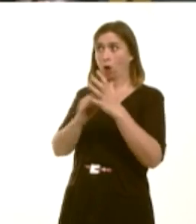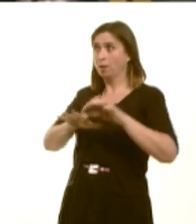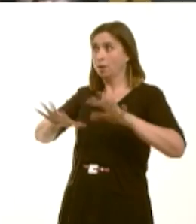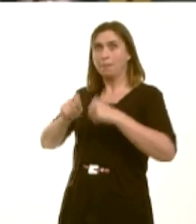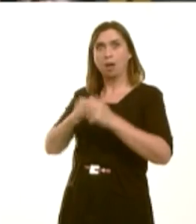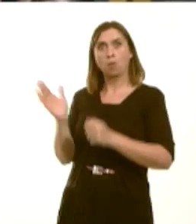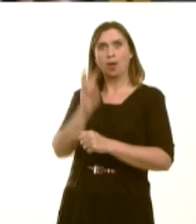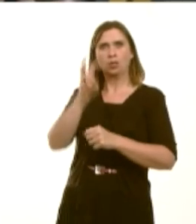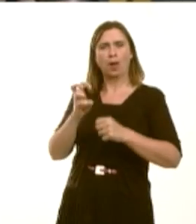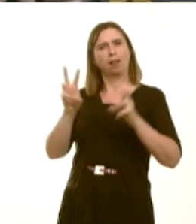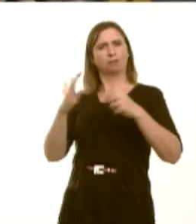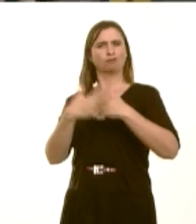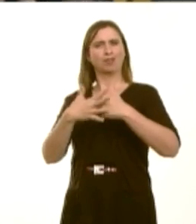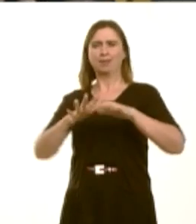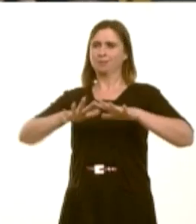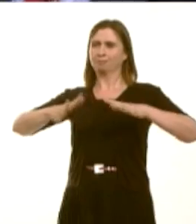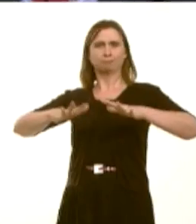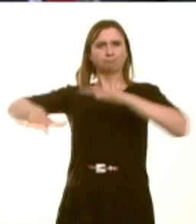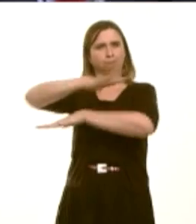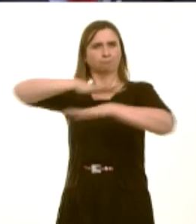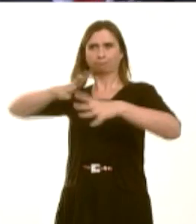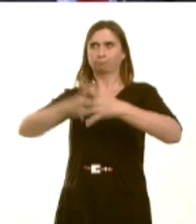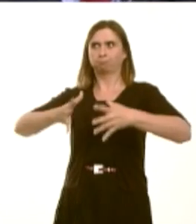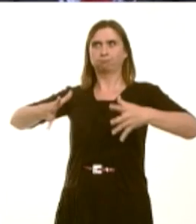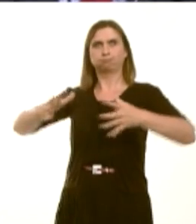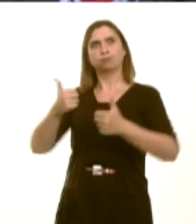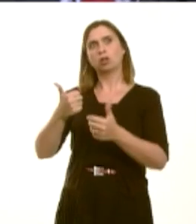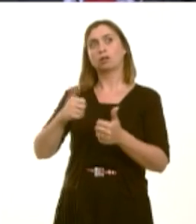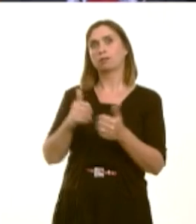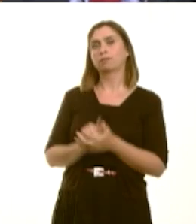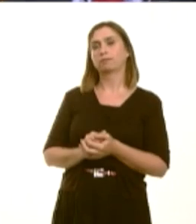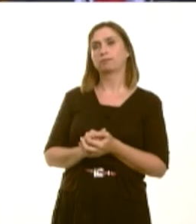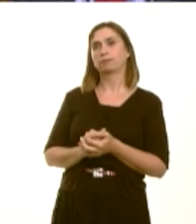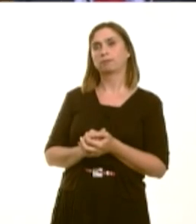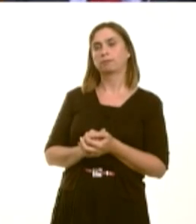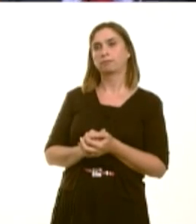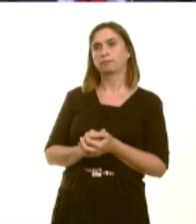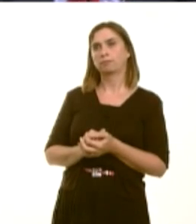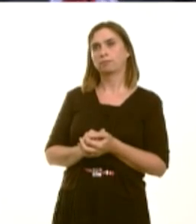Carwyn Jones: Yes, absolutely. We know that there are enormous opportunities for marine